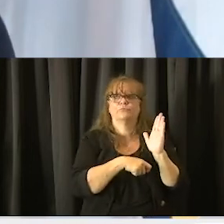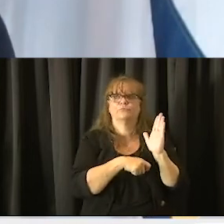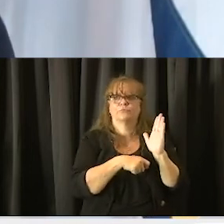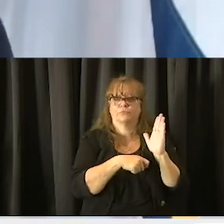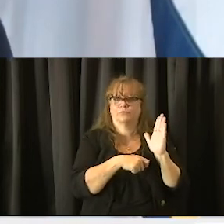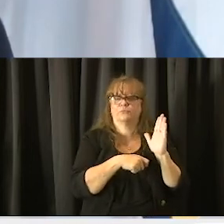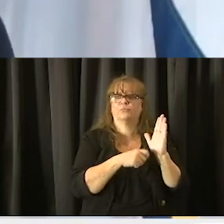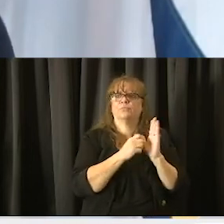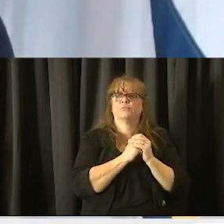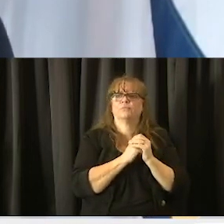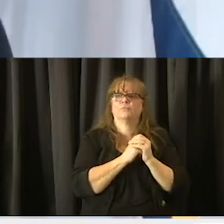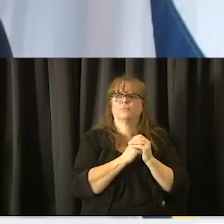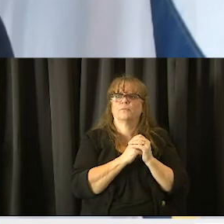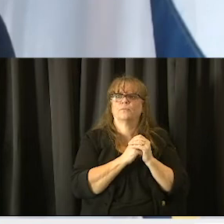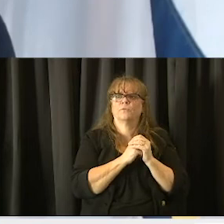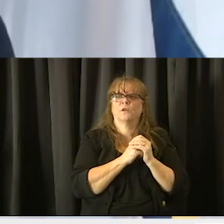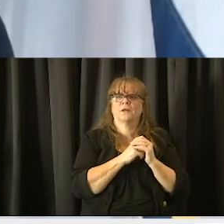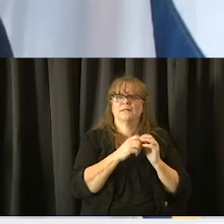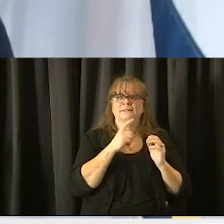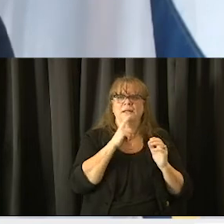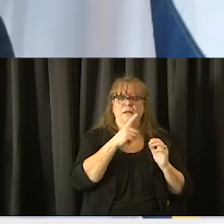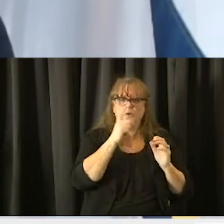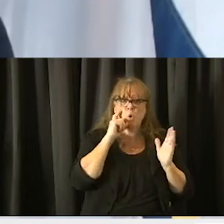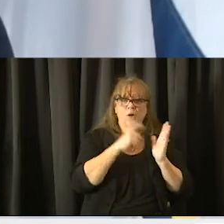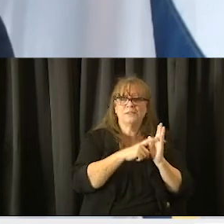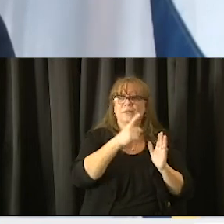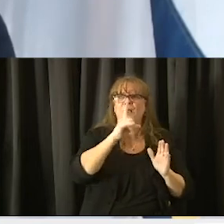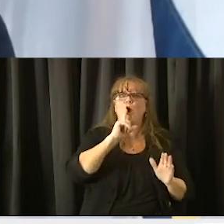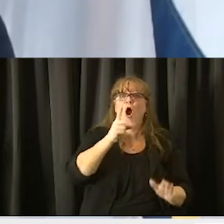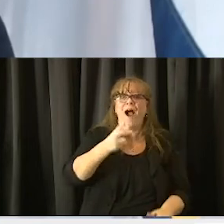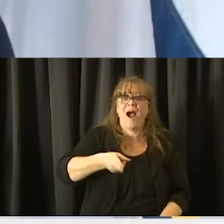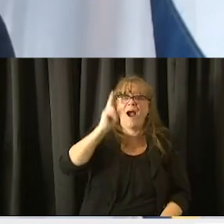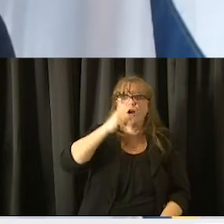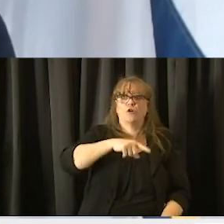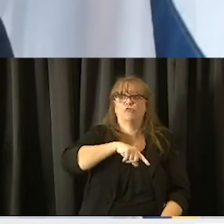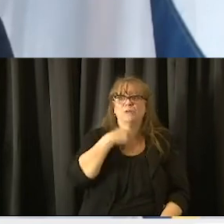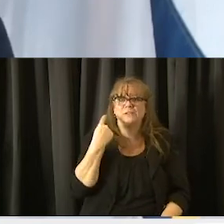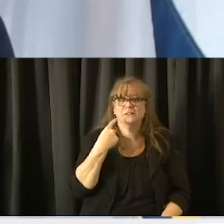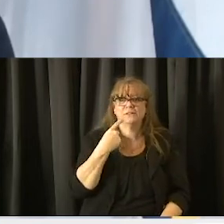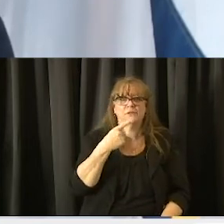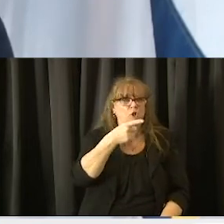priority it puts journalists and government leaders out of people who might have potential